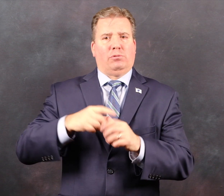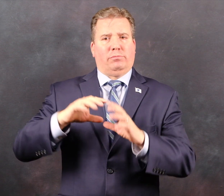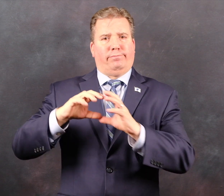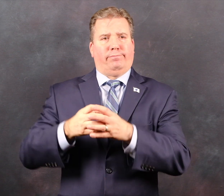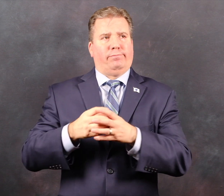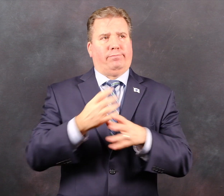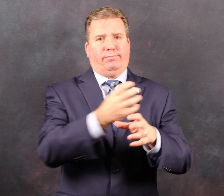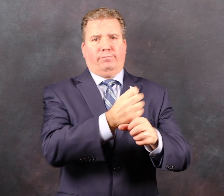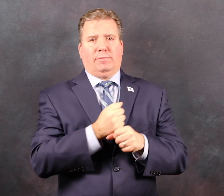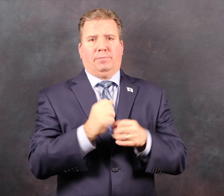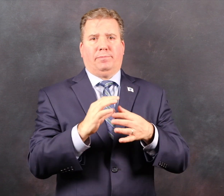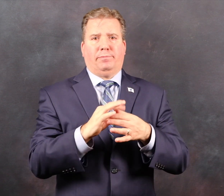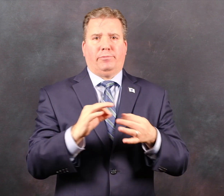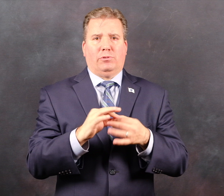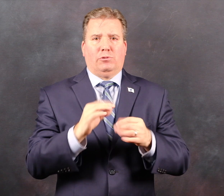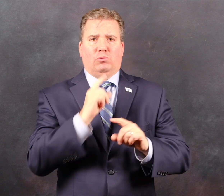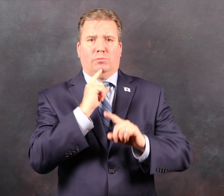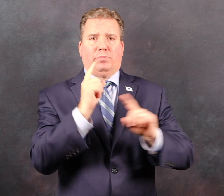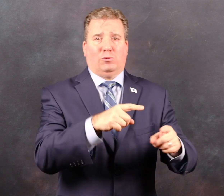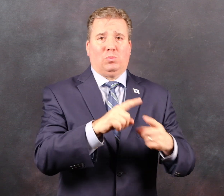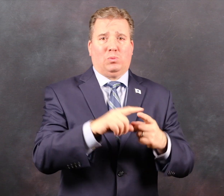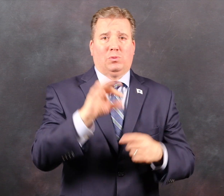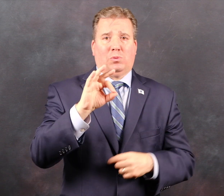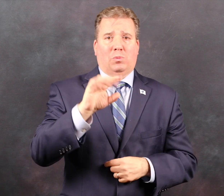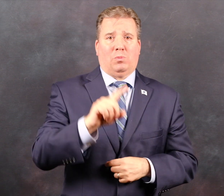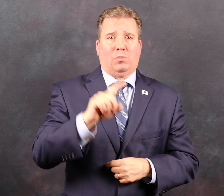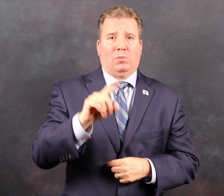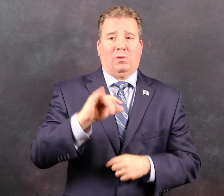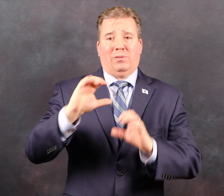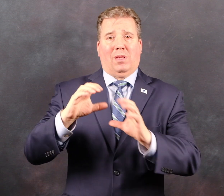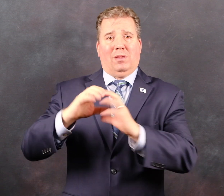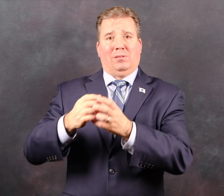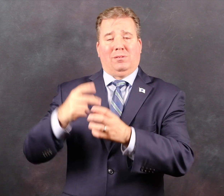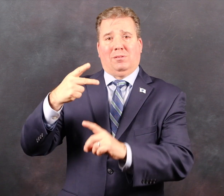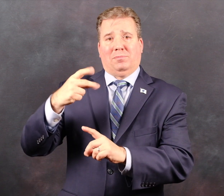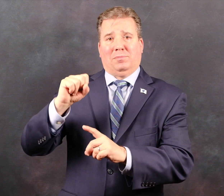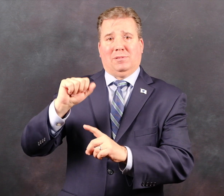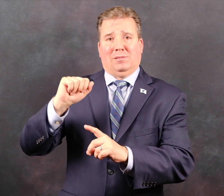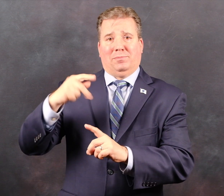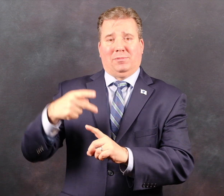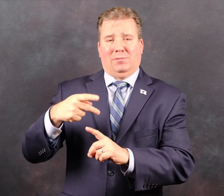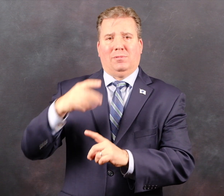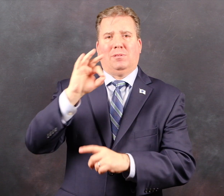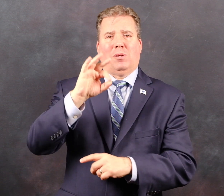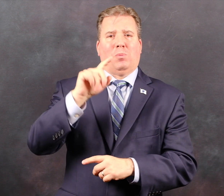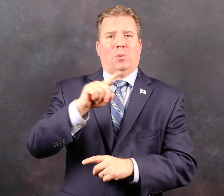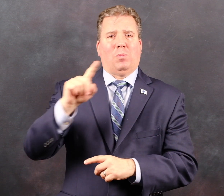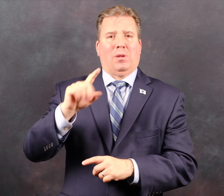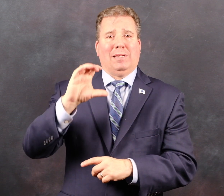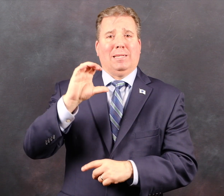Recently, the 911 Commission completed training of its 50th class of students who are now